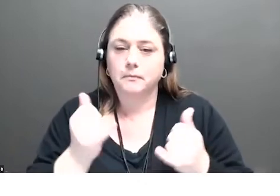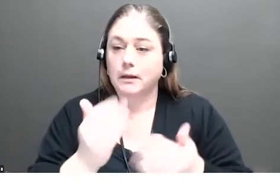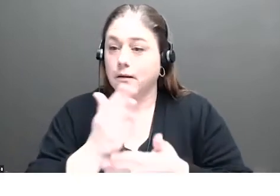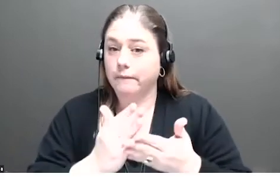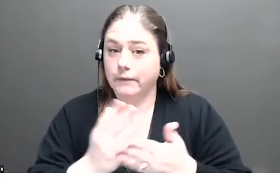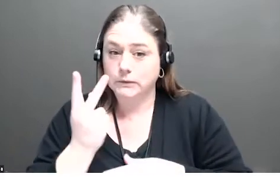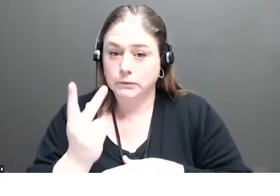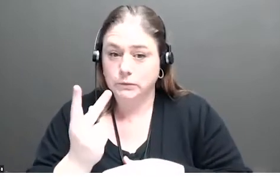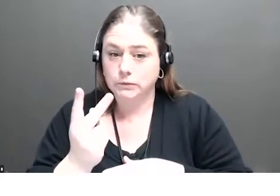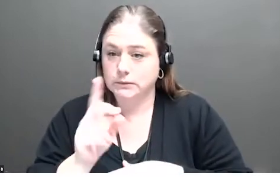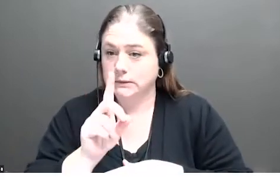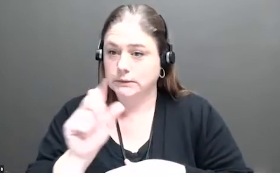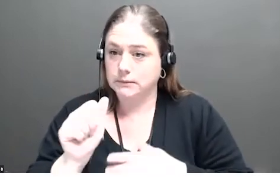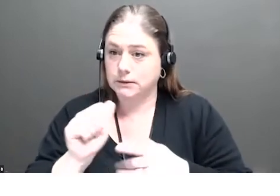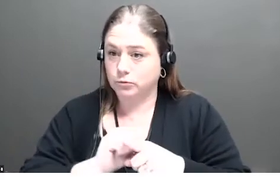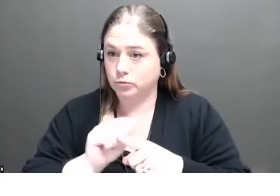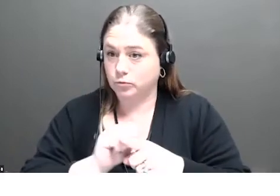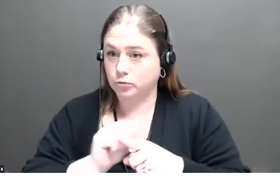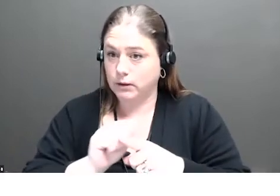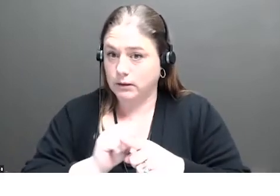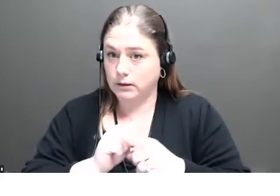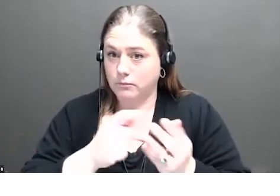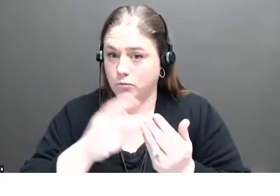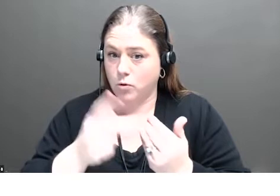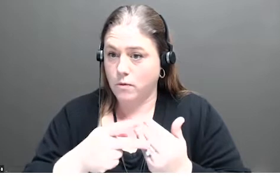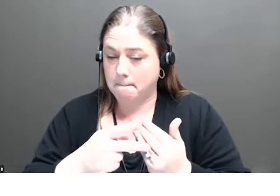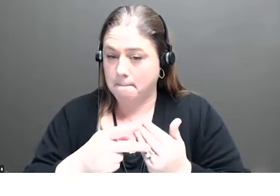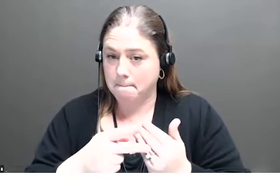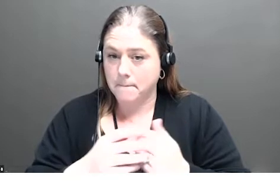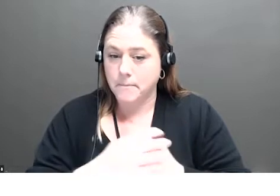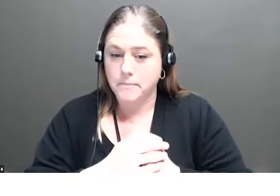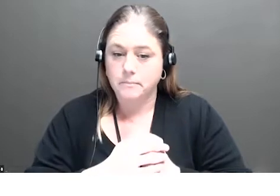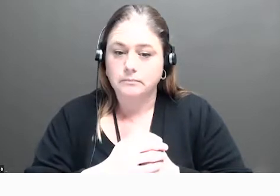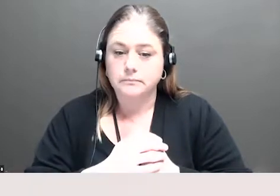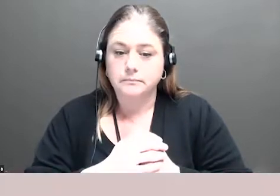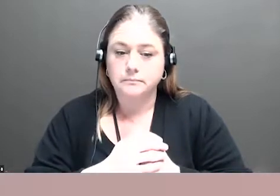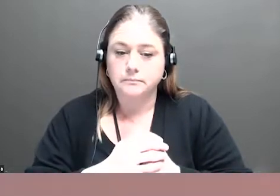Advantage Training Program. Dissolve to the woman sitting on the leather couch from earlier.